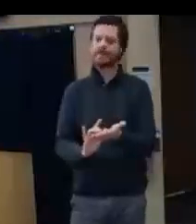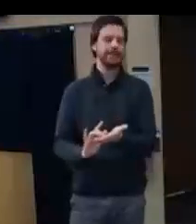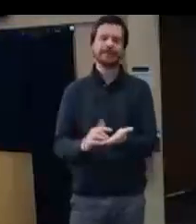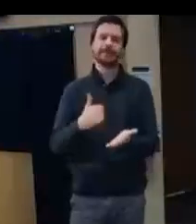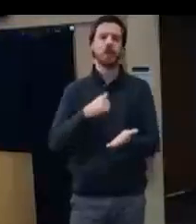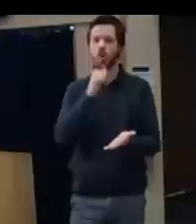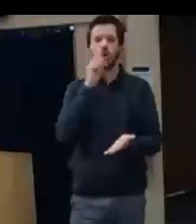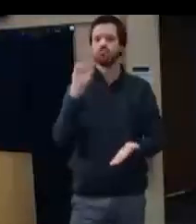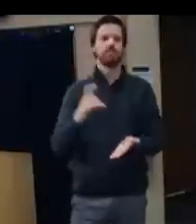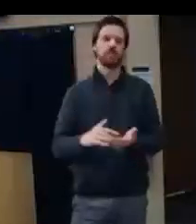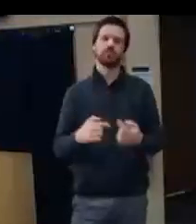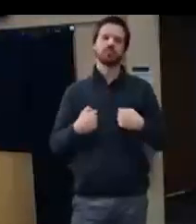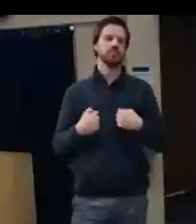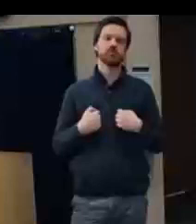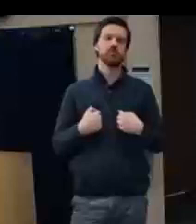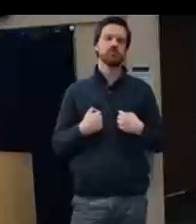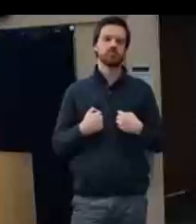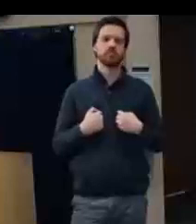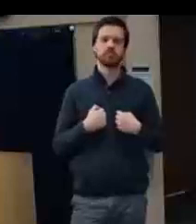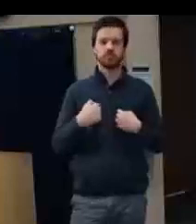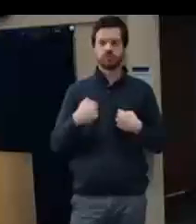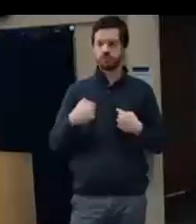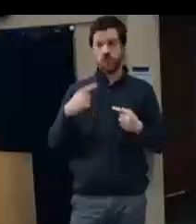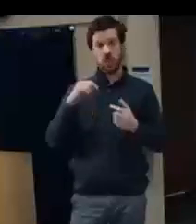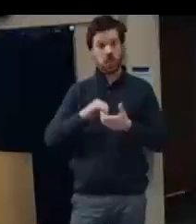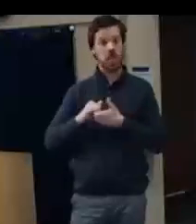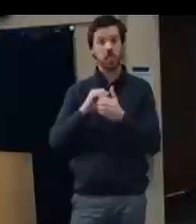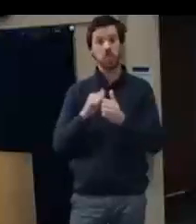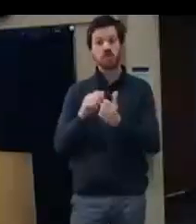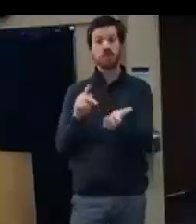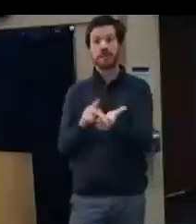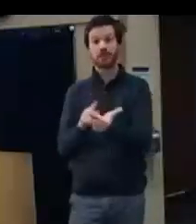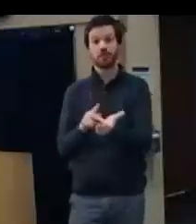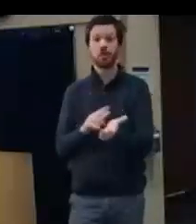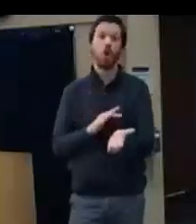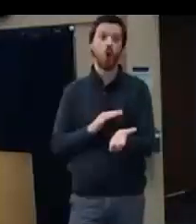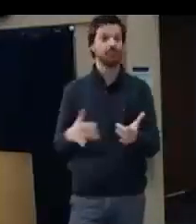prescribe um the thought of actually being able to collaborate with a psychiatrist is so exciting